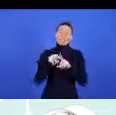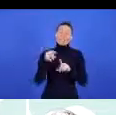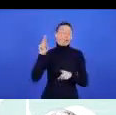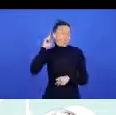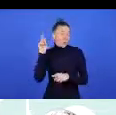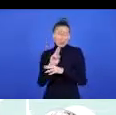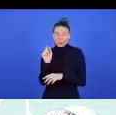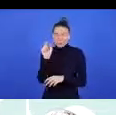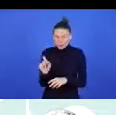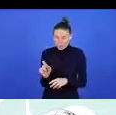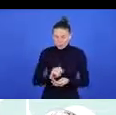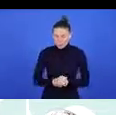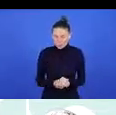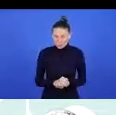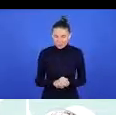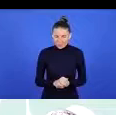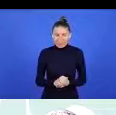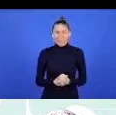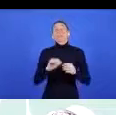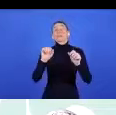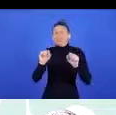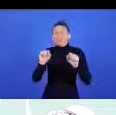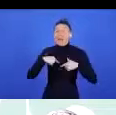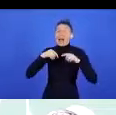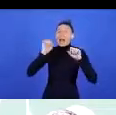my experiences as a cochlear implant user.